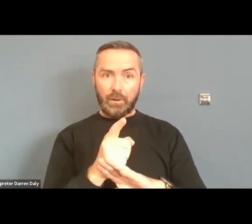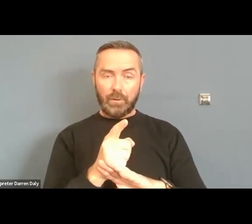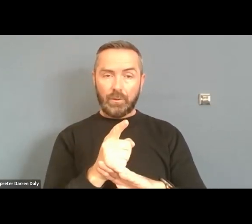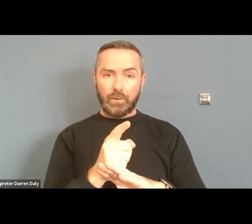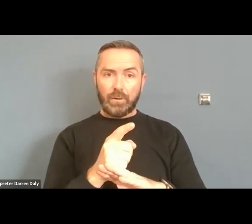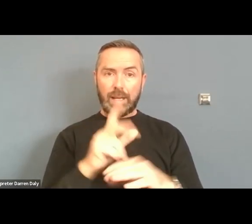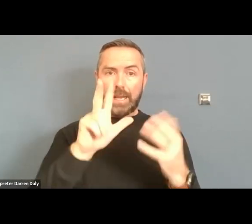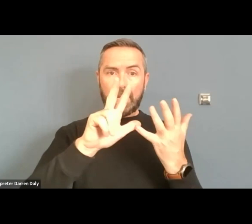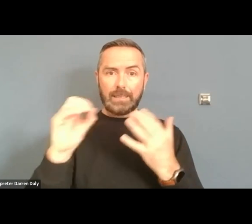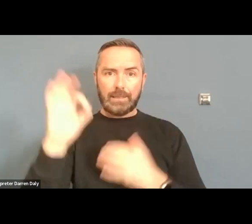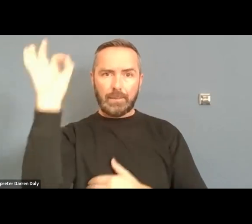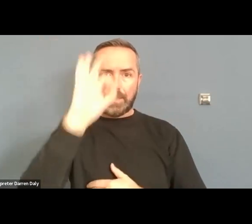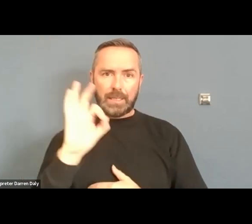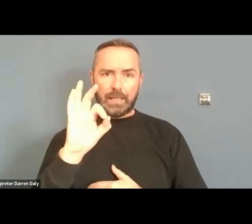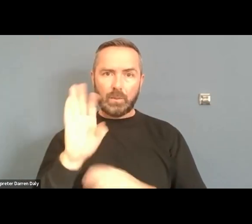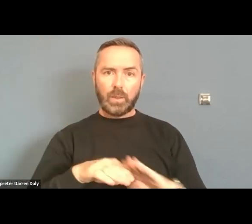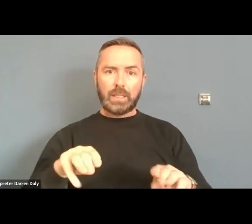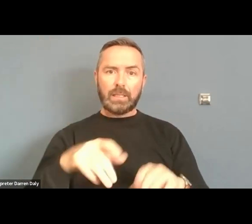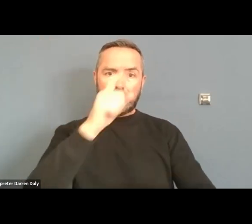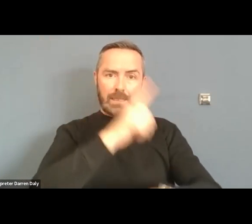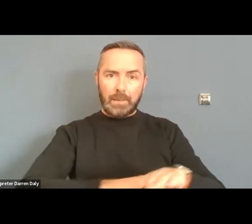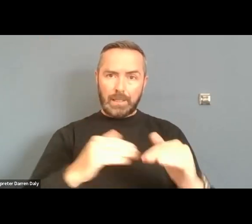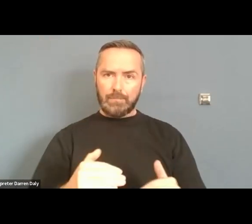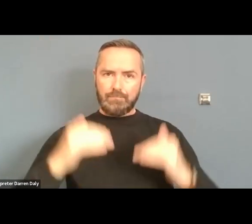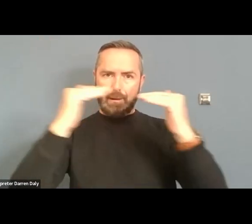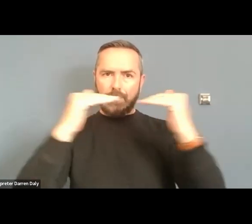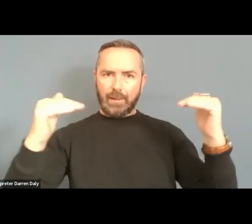are 80% reporting that there are things that make it difficult for them to